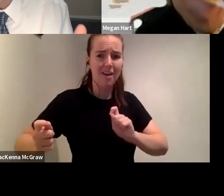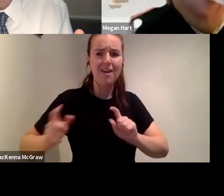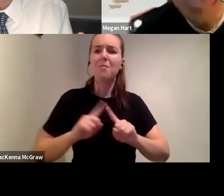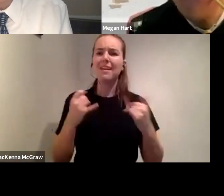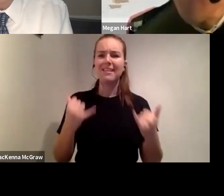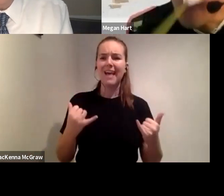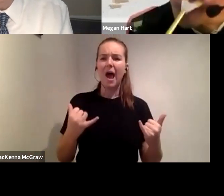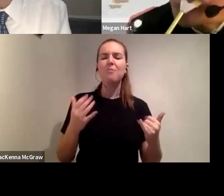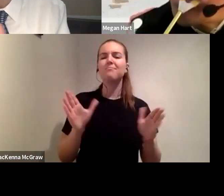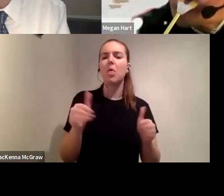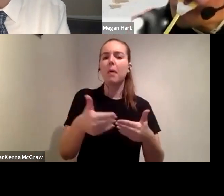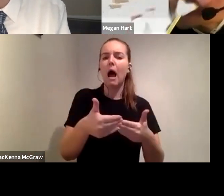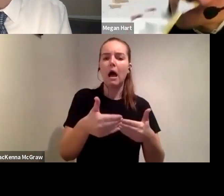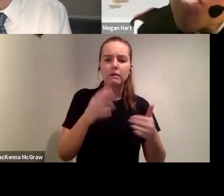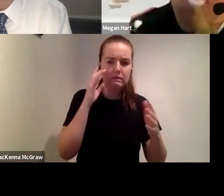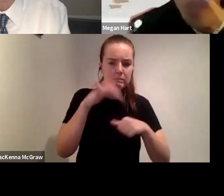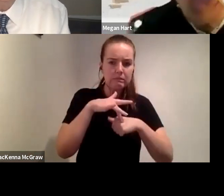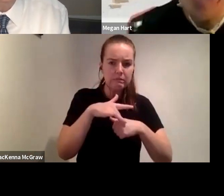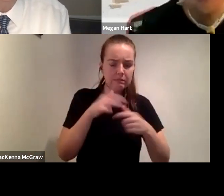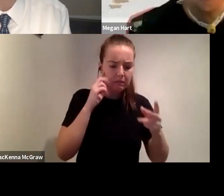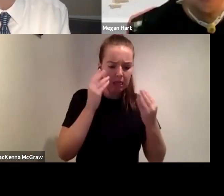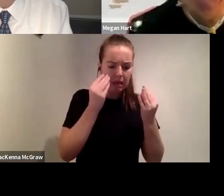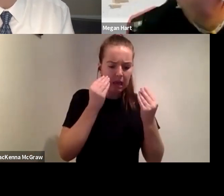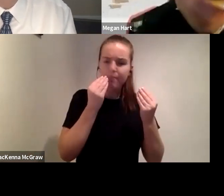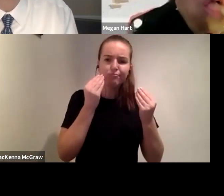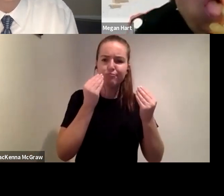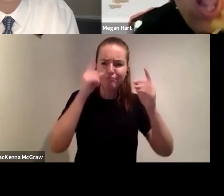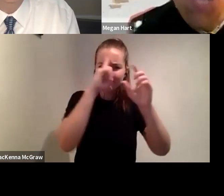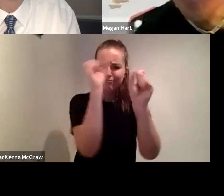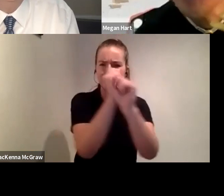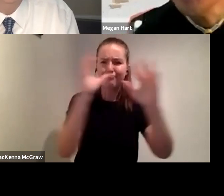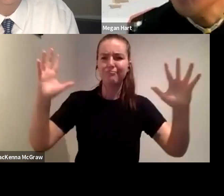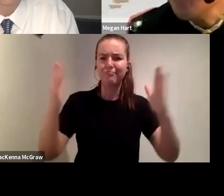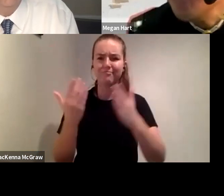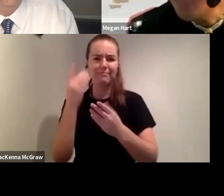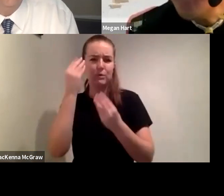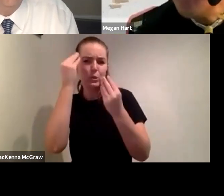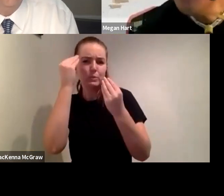Is it different than what you normally do?